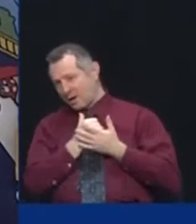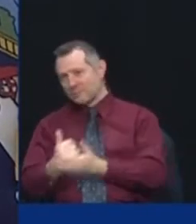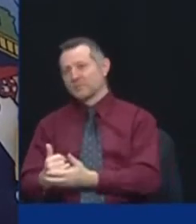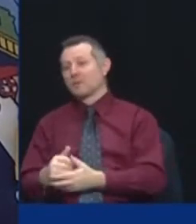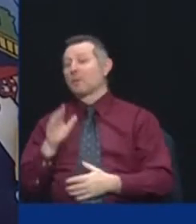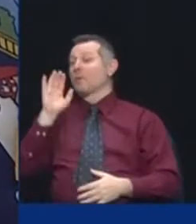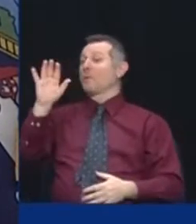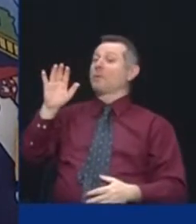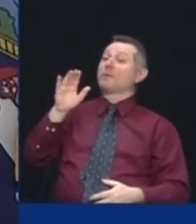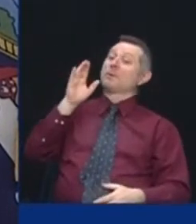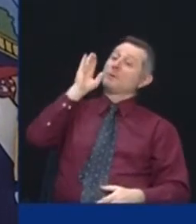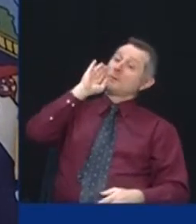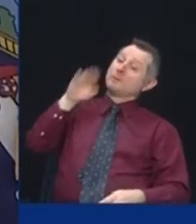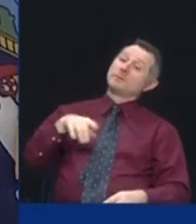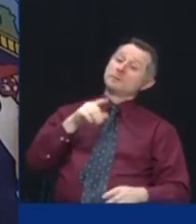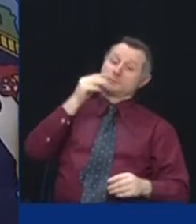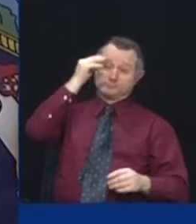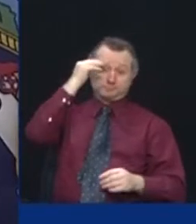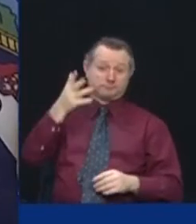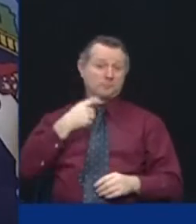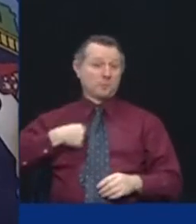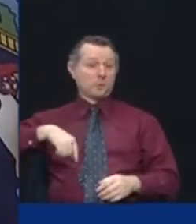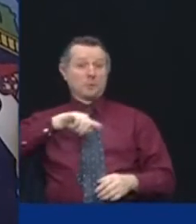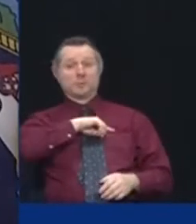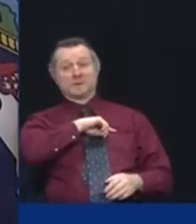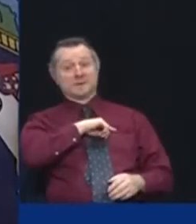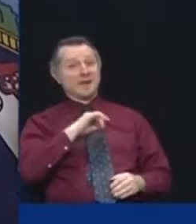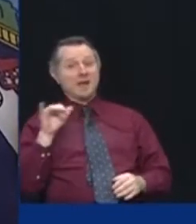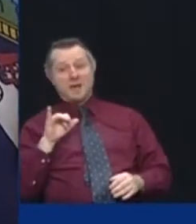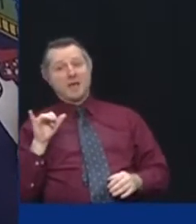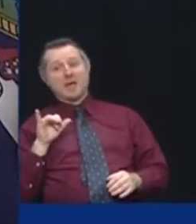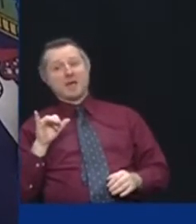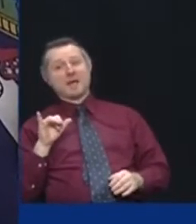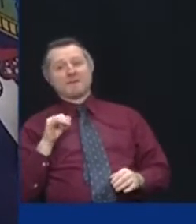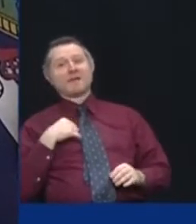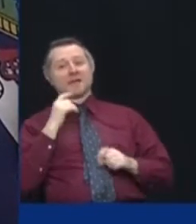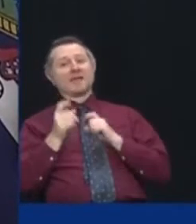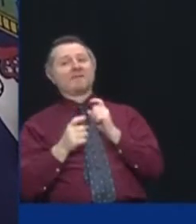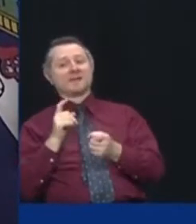AND IT'S VERY, VERY IMPORTANT TO THE PEOPLE IN SYRACUSE. SO THANK YOU FOR THAT.